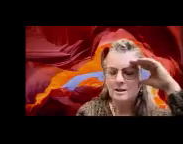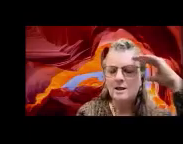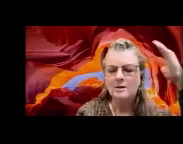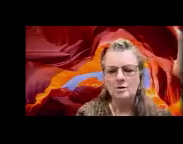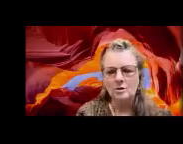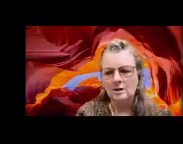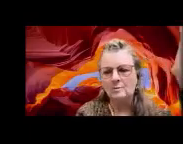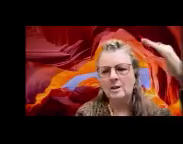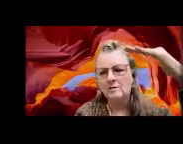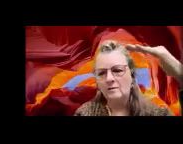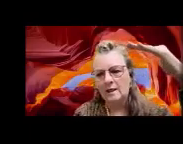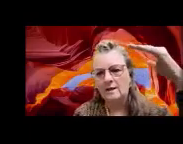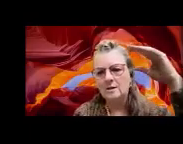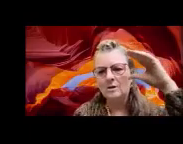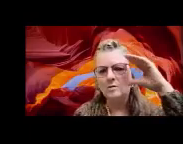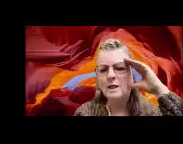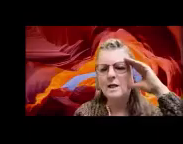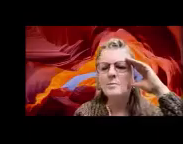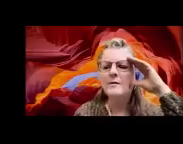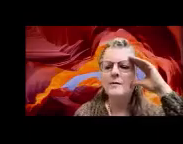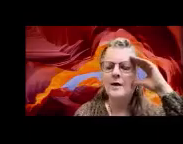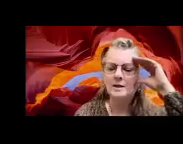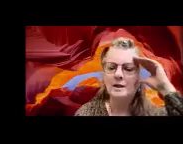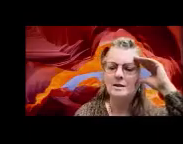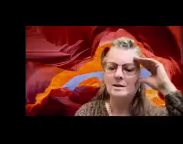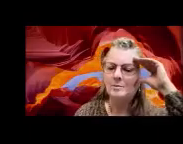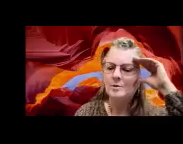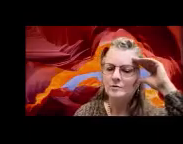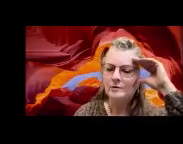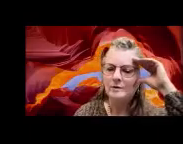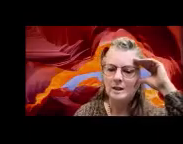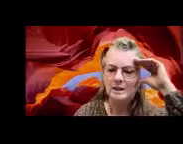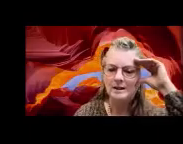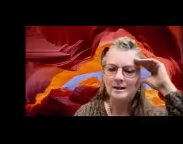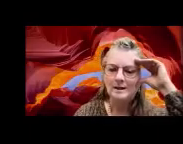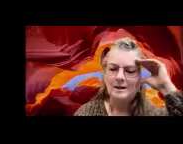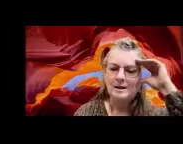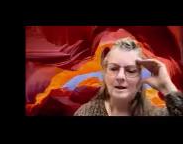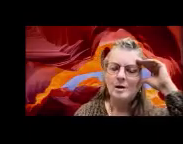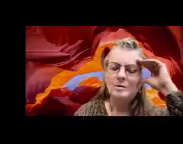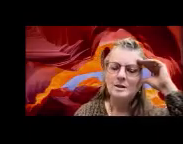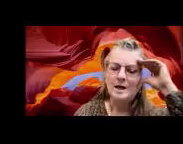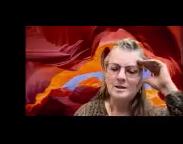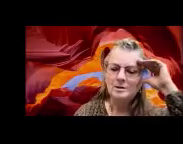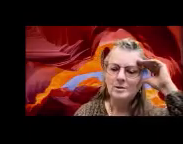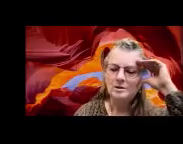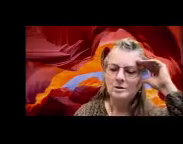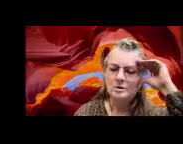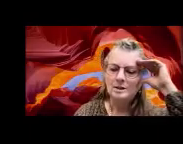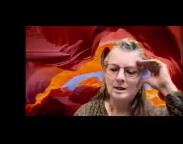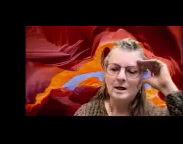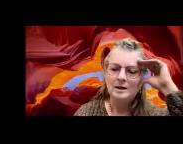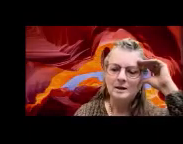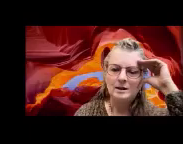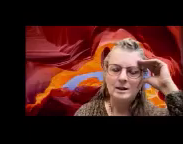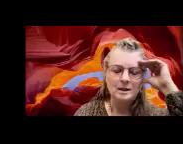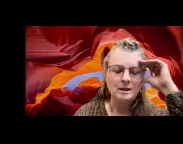I said, How's your sleep? It's fine. So think about that. Get examples for everything. Always ask about suicidality and eating